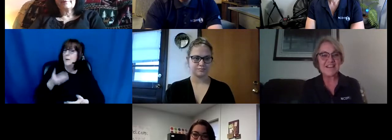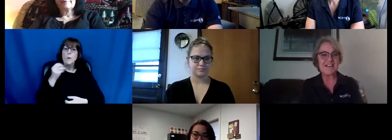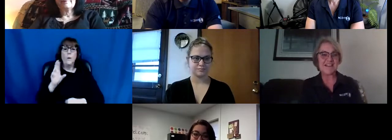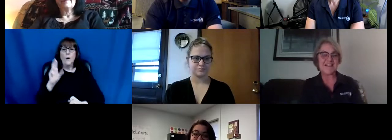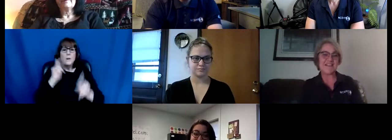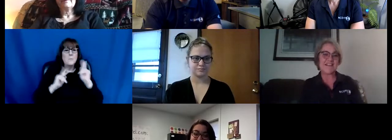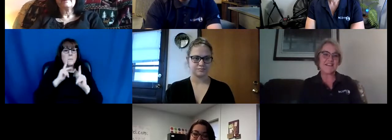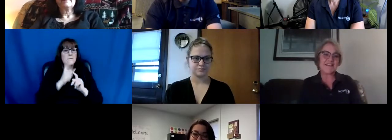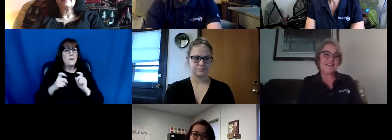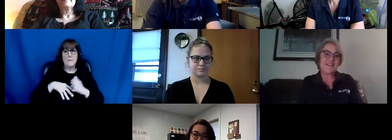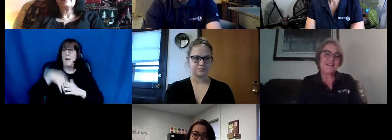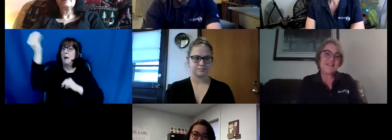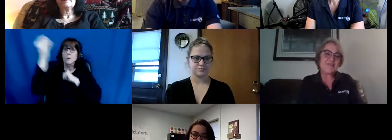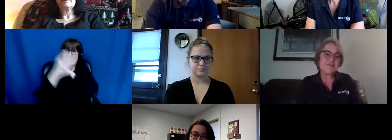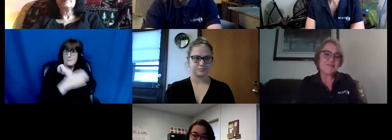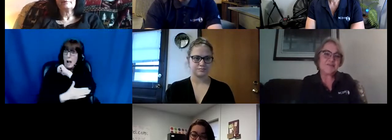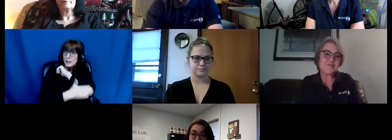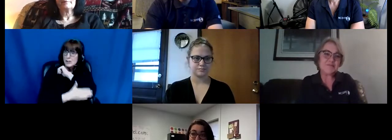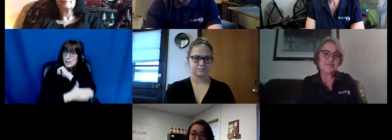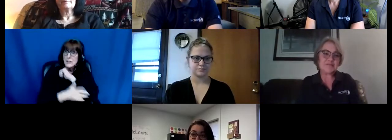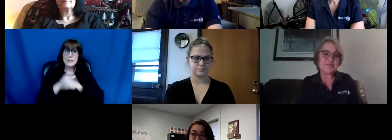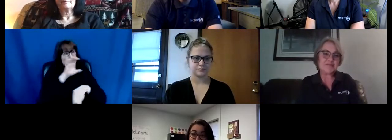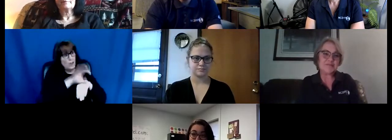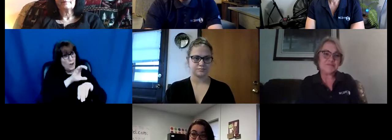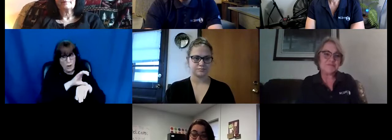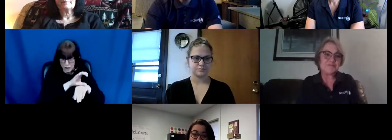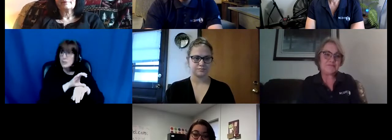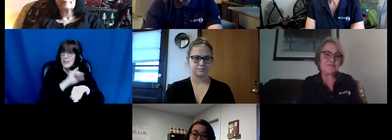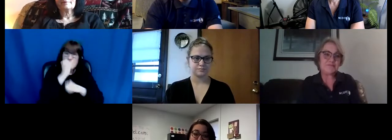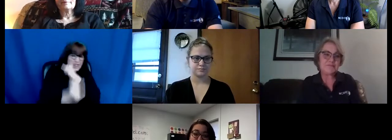outside of the country since I went to a church that had a lot of international folks whether